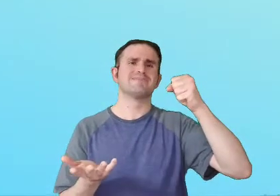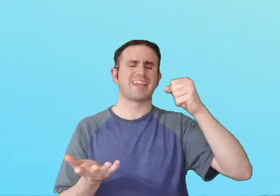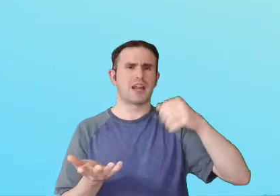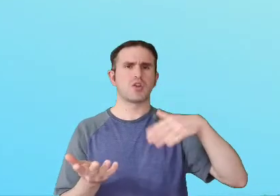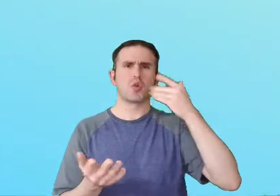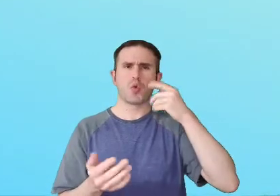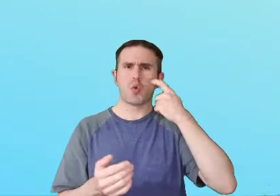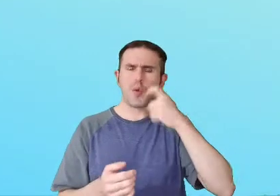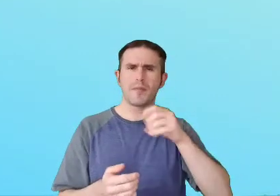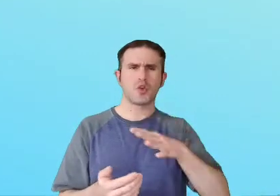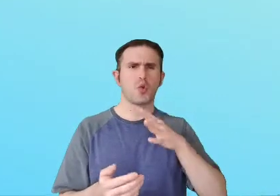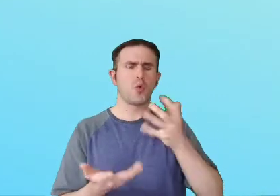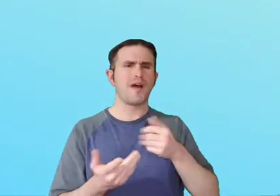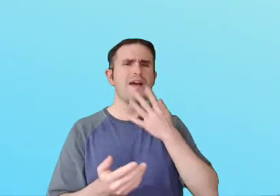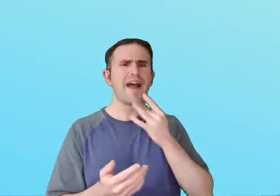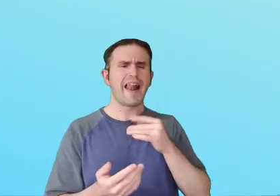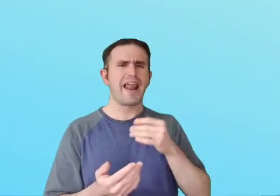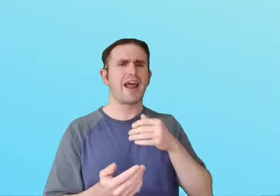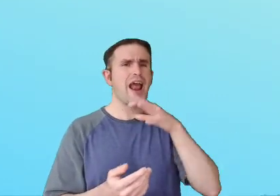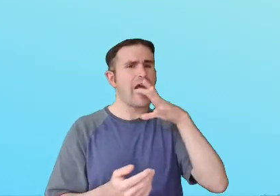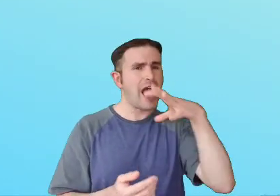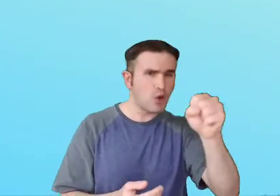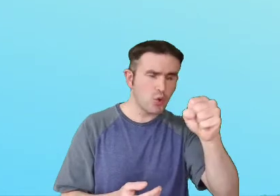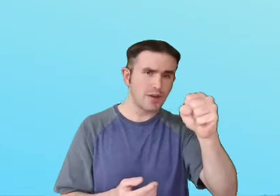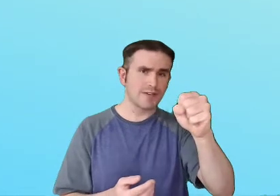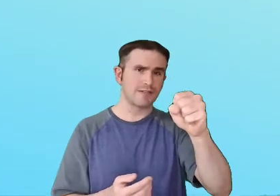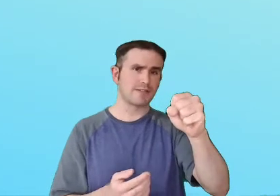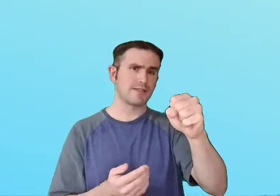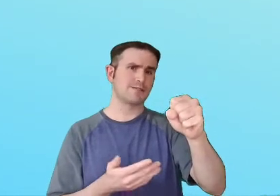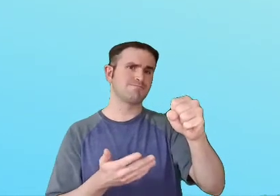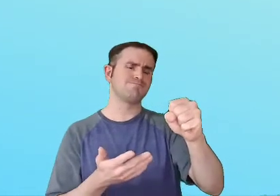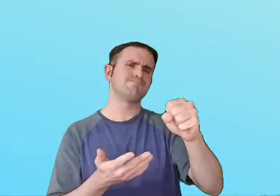to accents... So, let's say it's something that you want the eye to be drawn to...